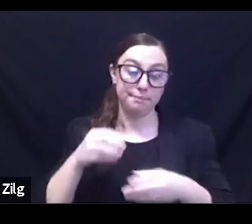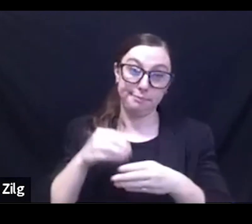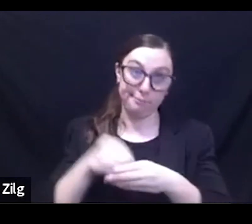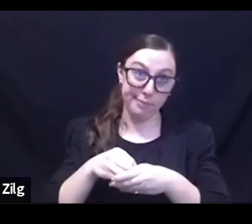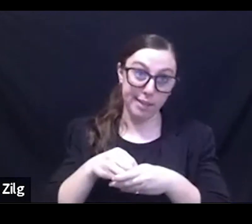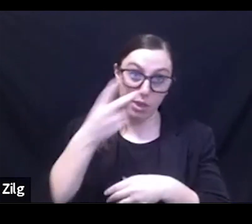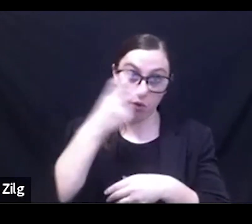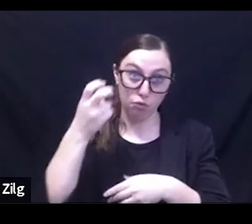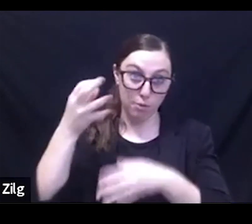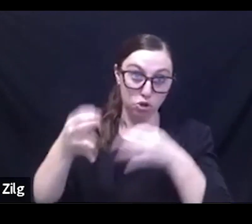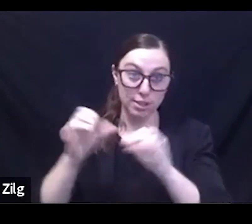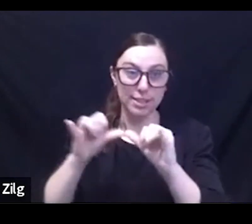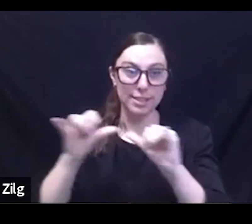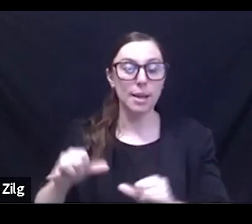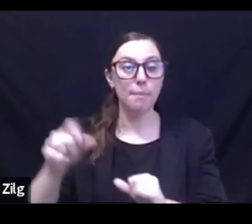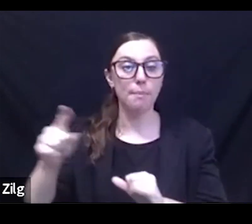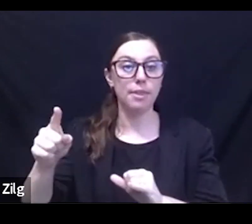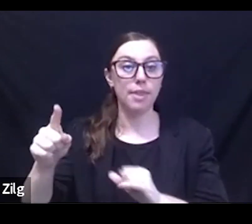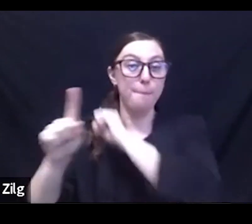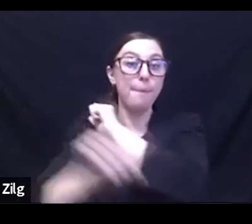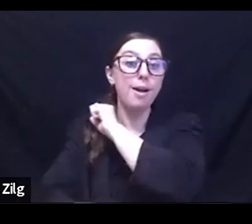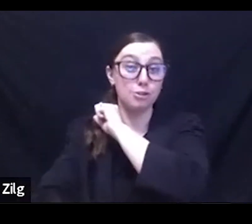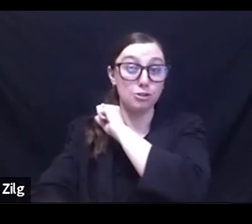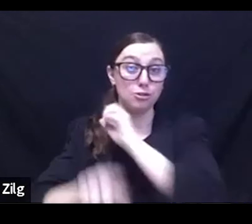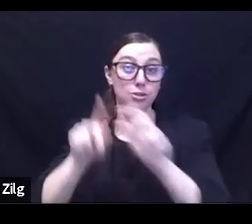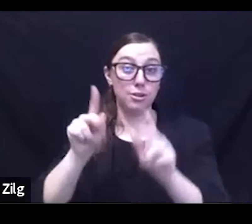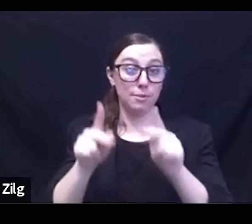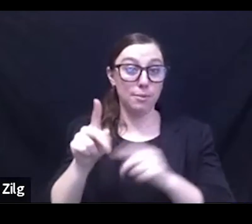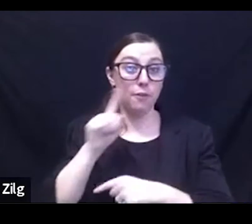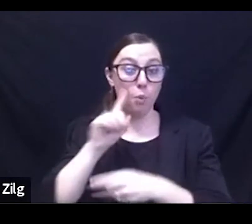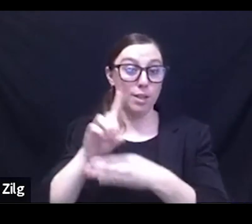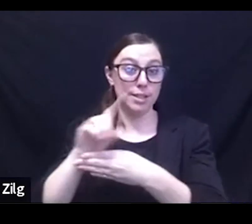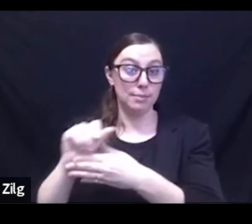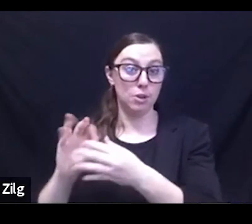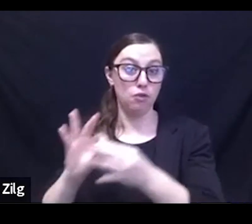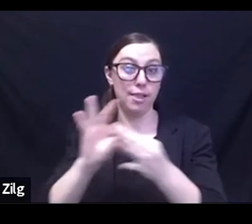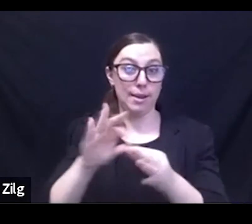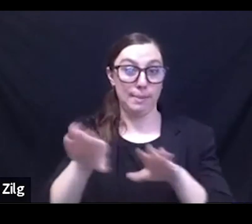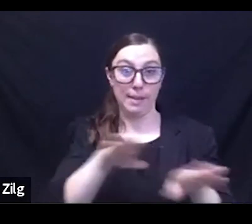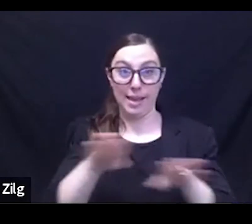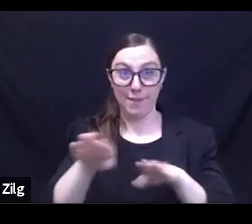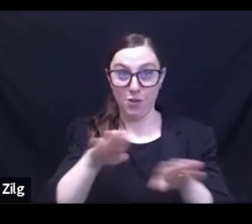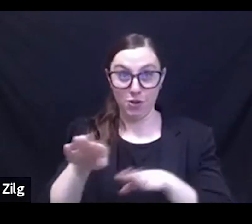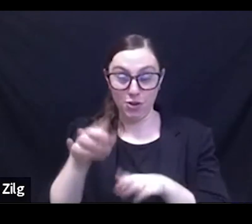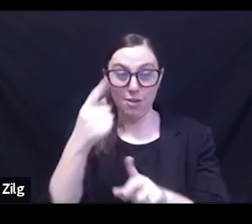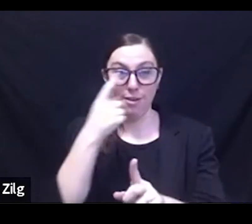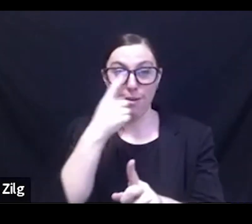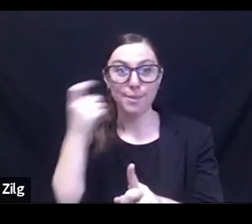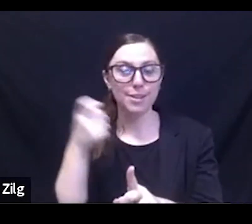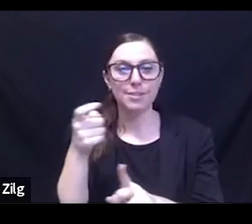criminal justice system -- punish individuals for disability-related conduct as a result of them not